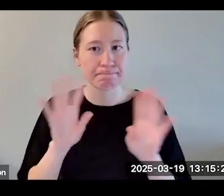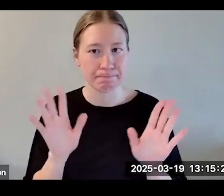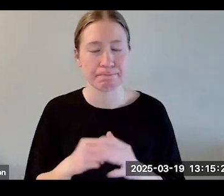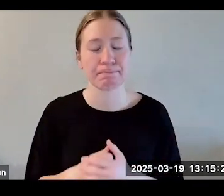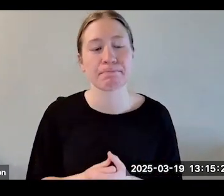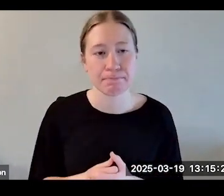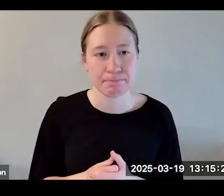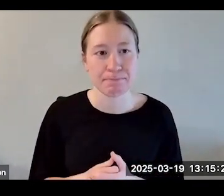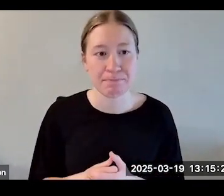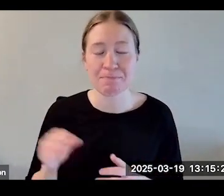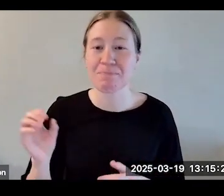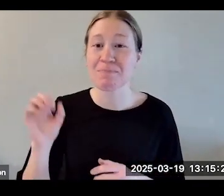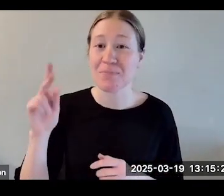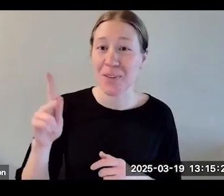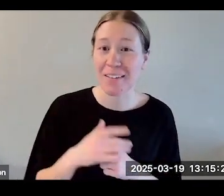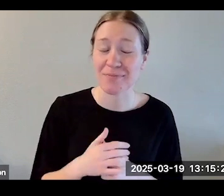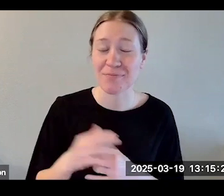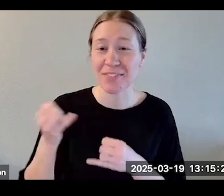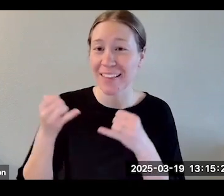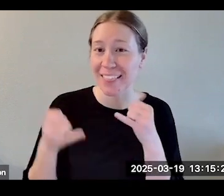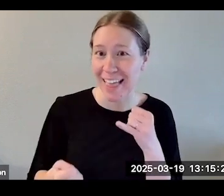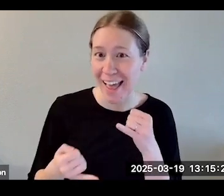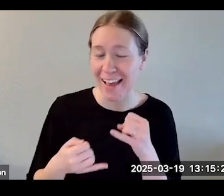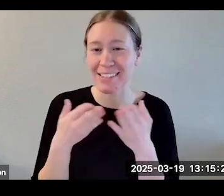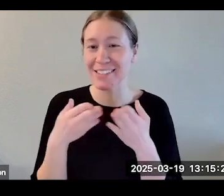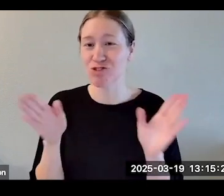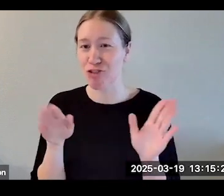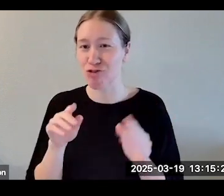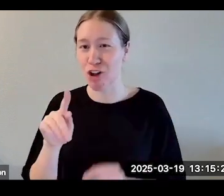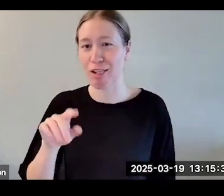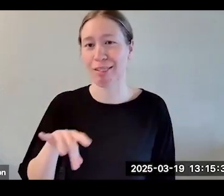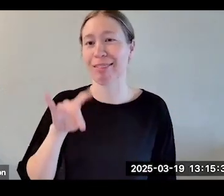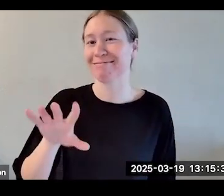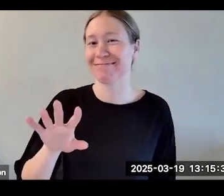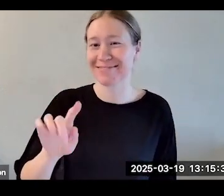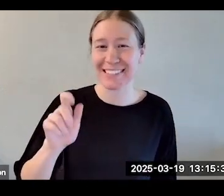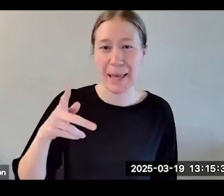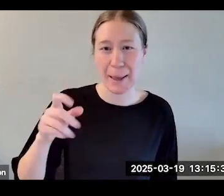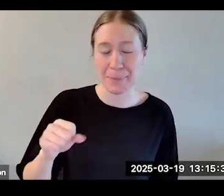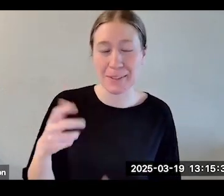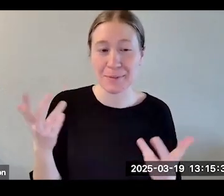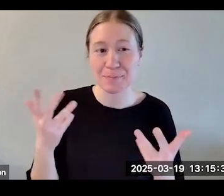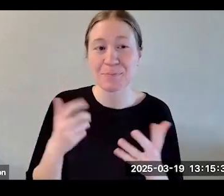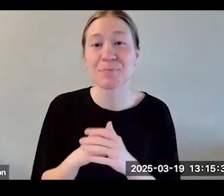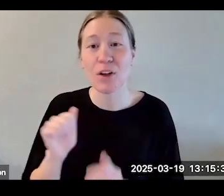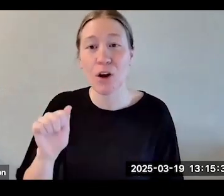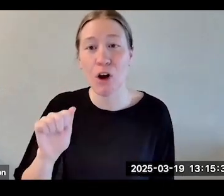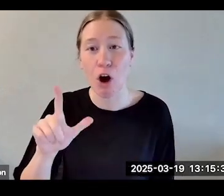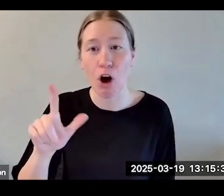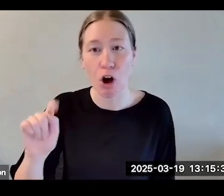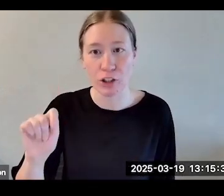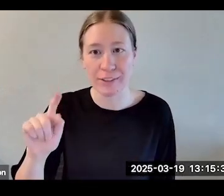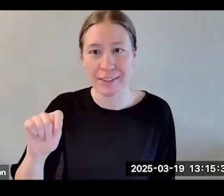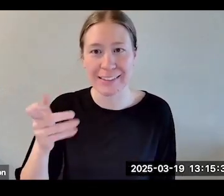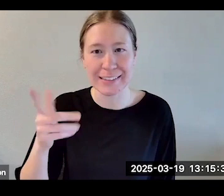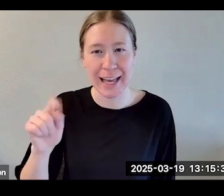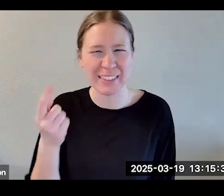Okay, so the last of our general tips is alt text. So what is alt text?